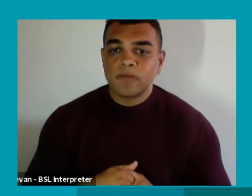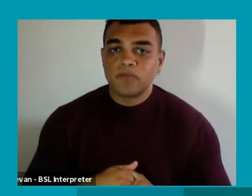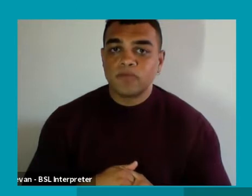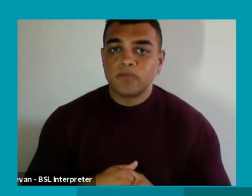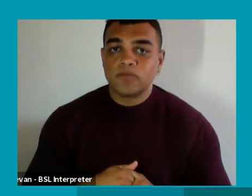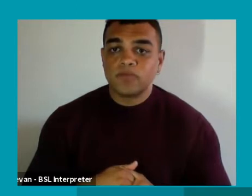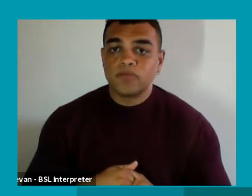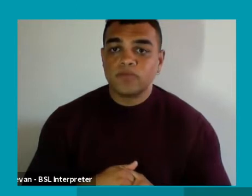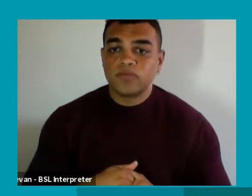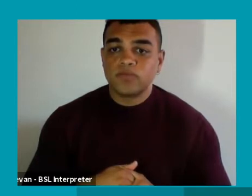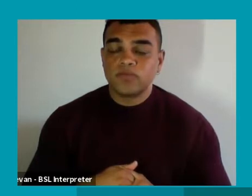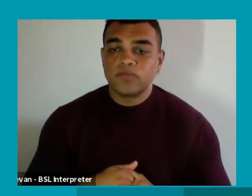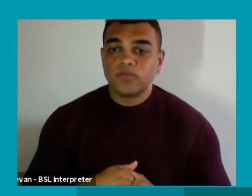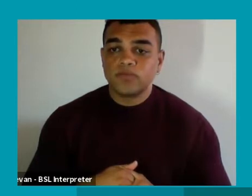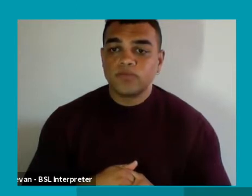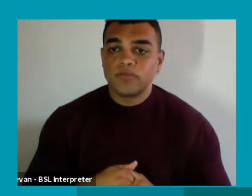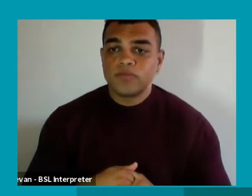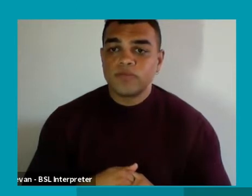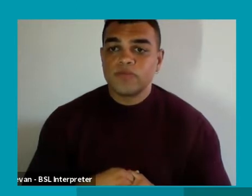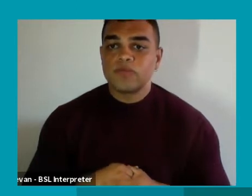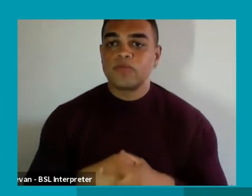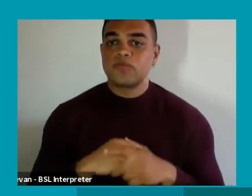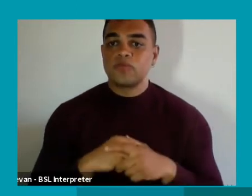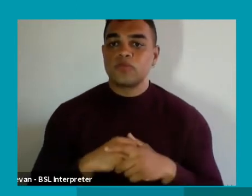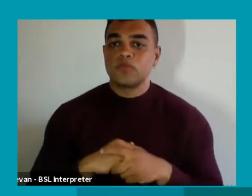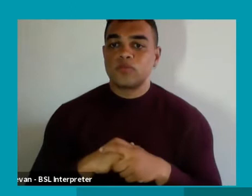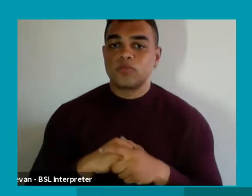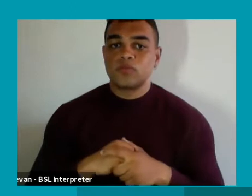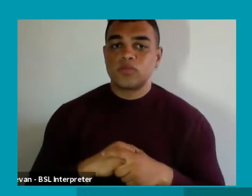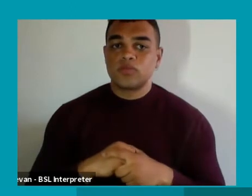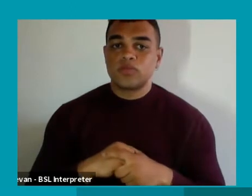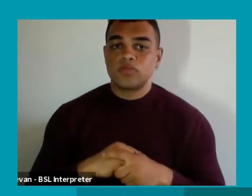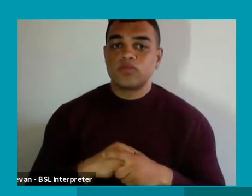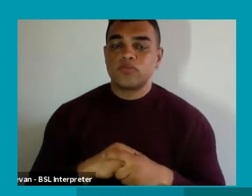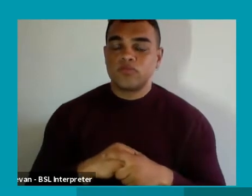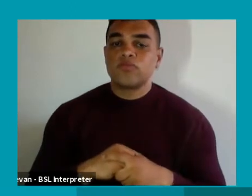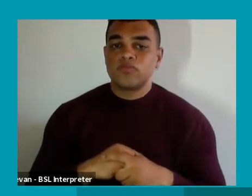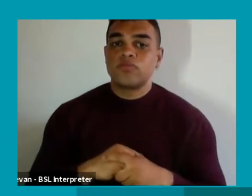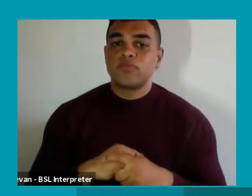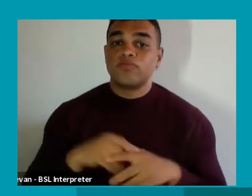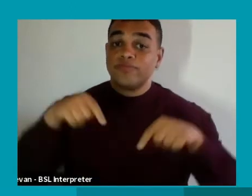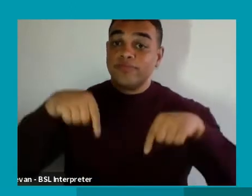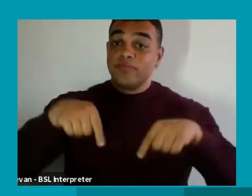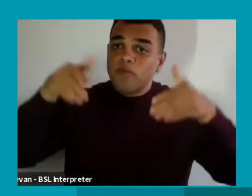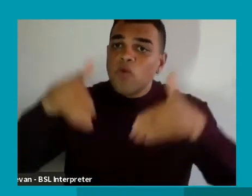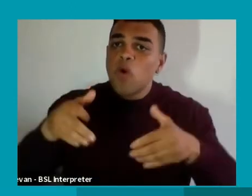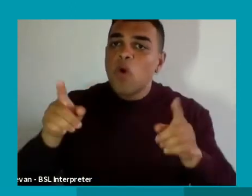OK, so this one is writing a stand out personal statement. Is that what we have?